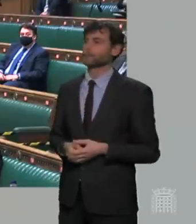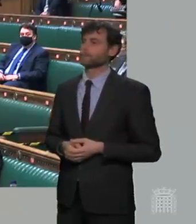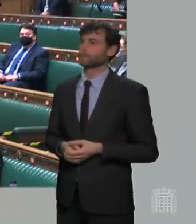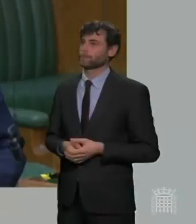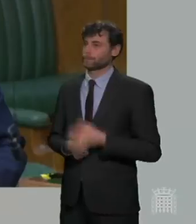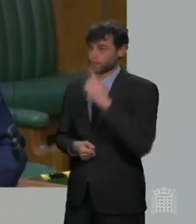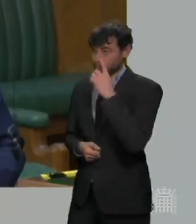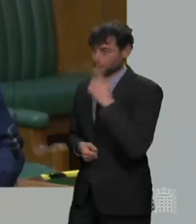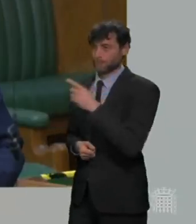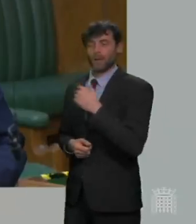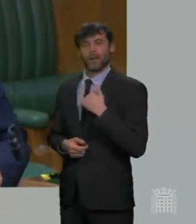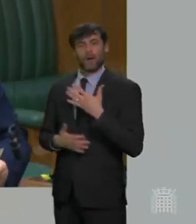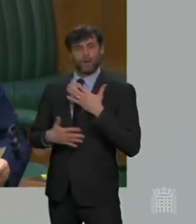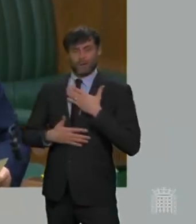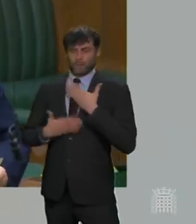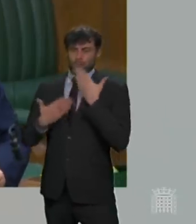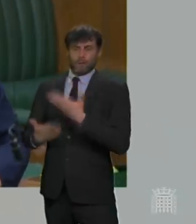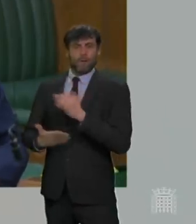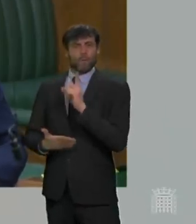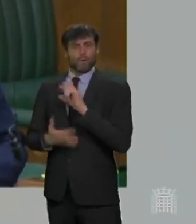review that has been announced this morning? It is brilliant news